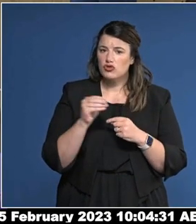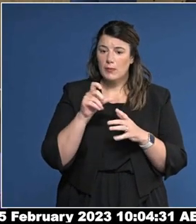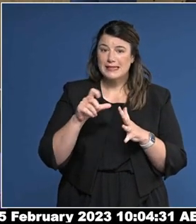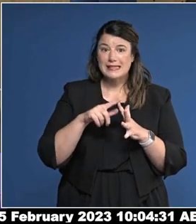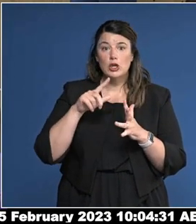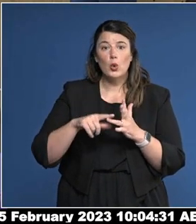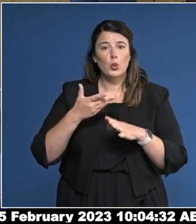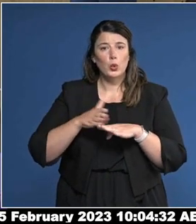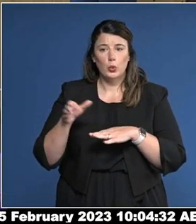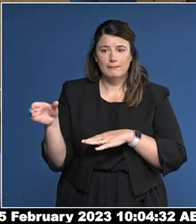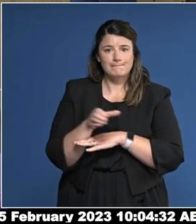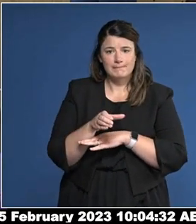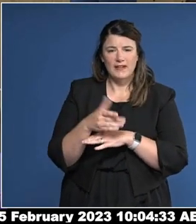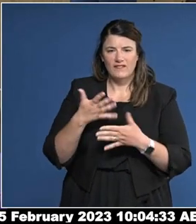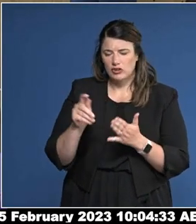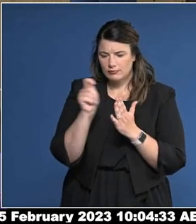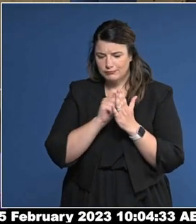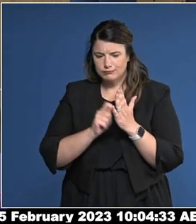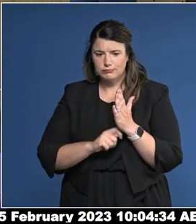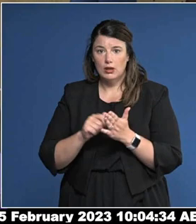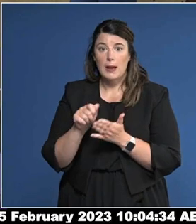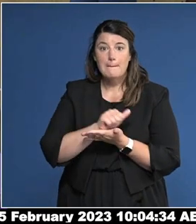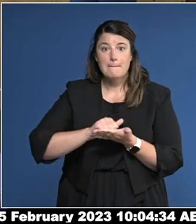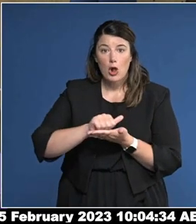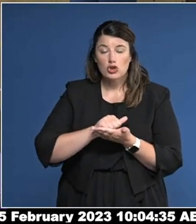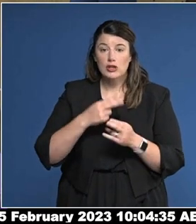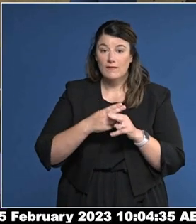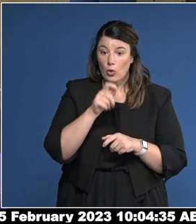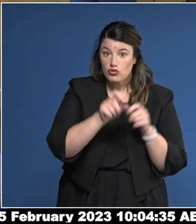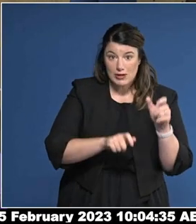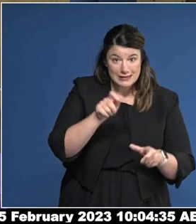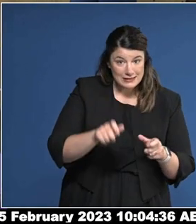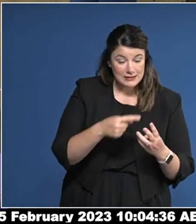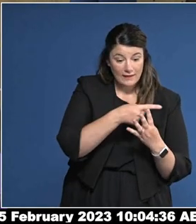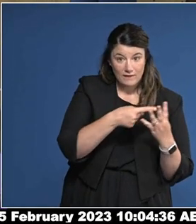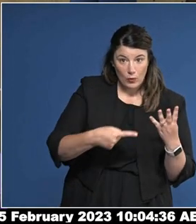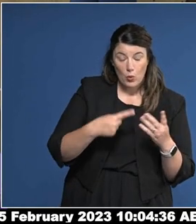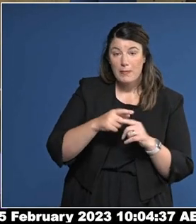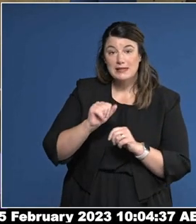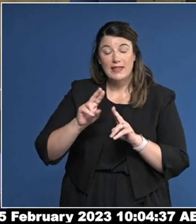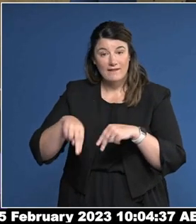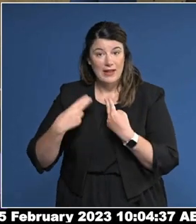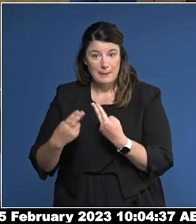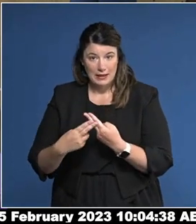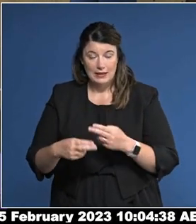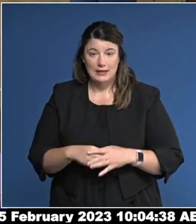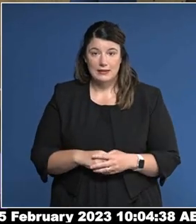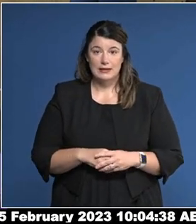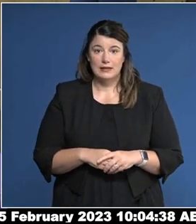been made to the residents and families, and that the chair of Sunnyfield has met with the families to apologise.